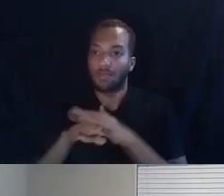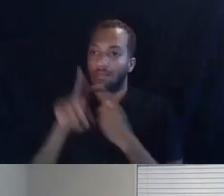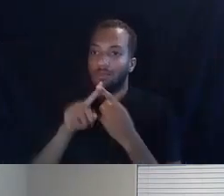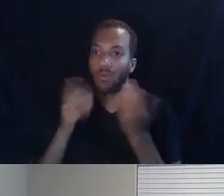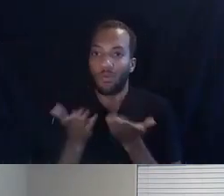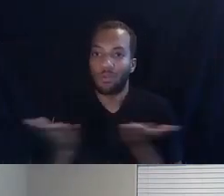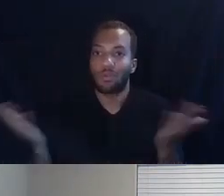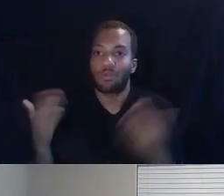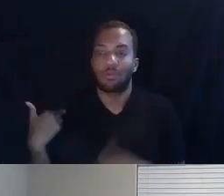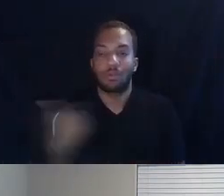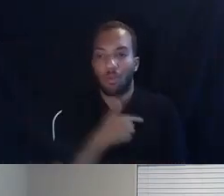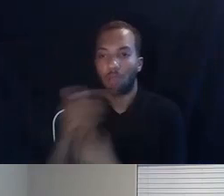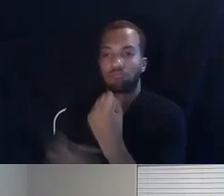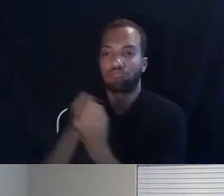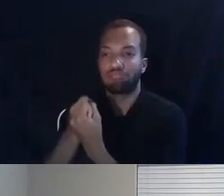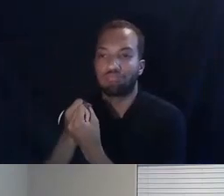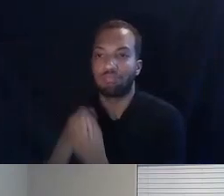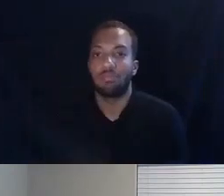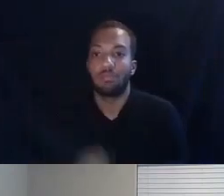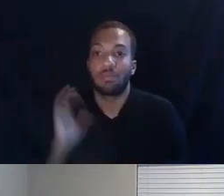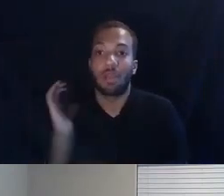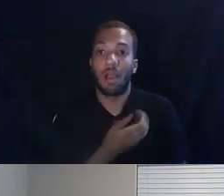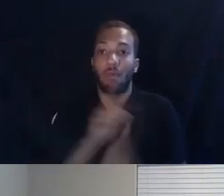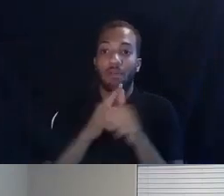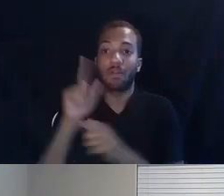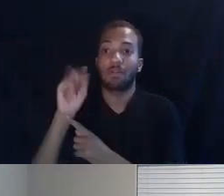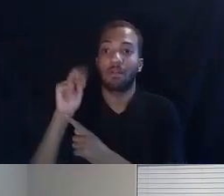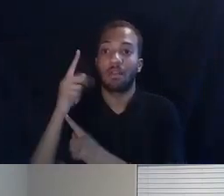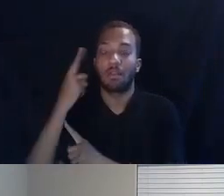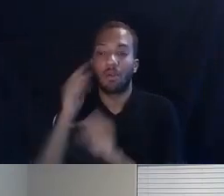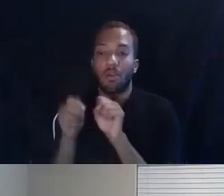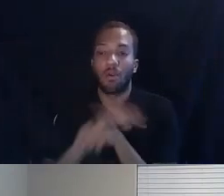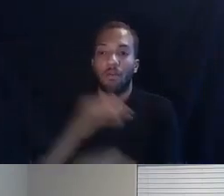The first link is a link to our COVID-19 community engagement team,